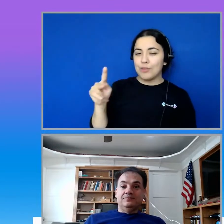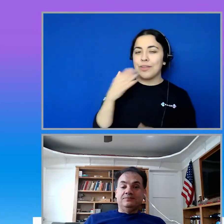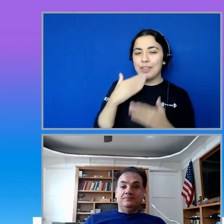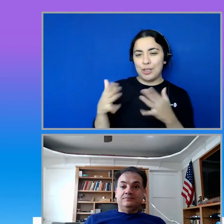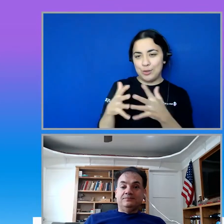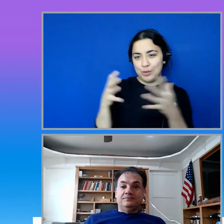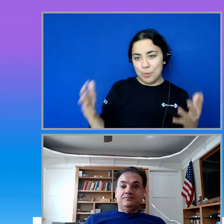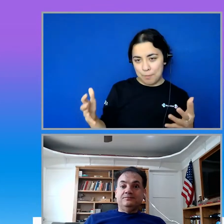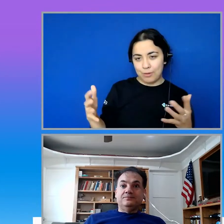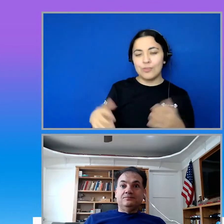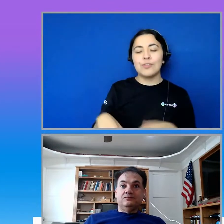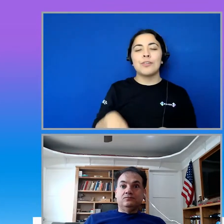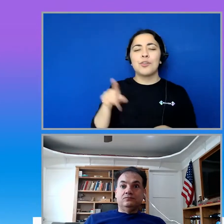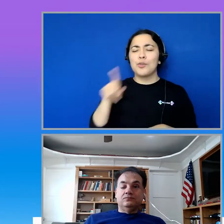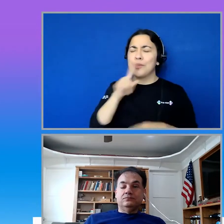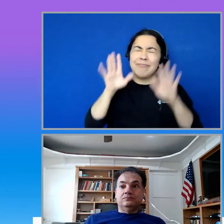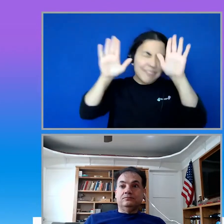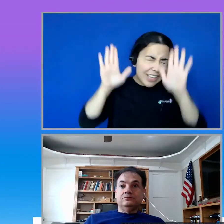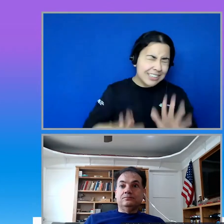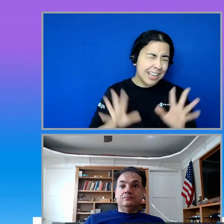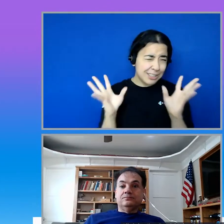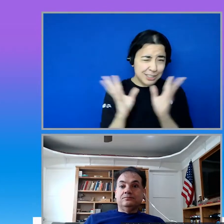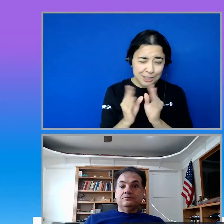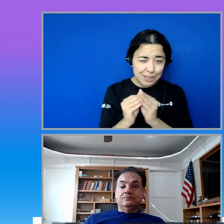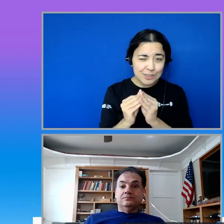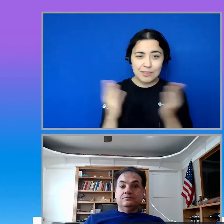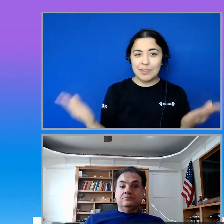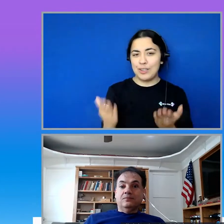appreciate your your fantastic